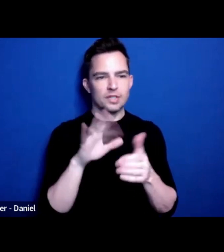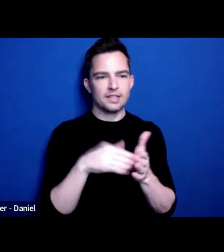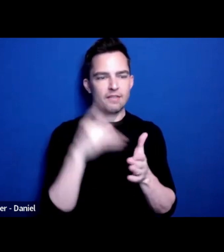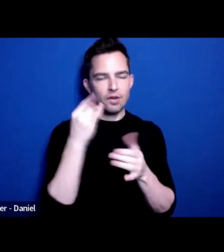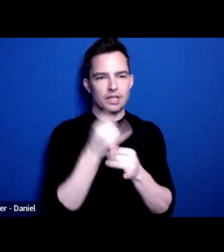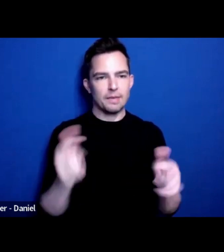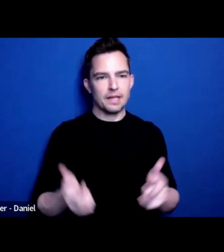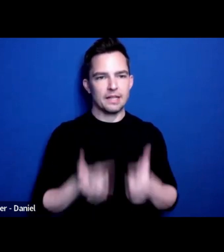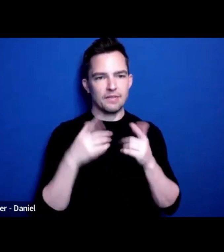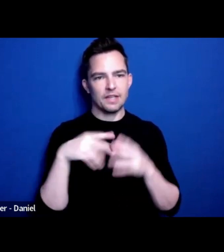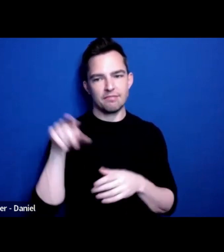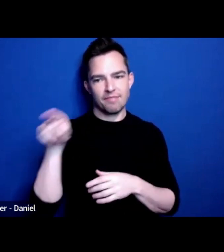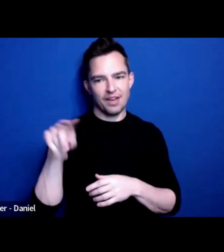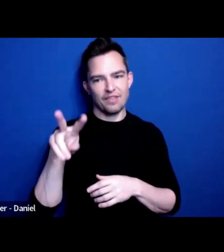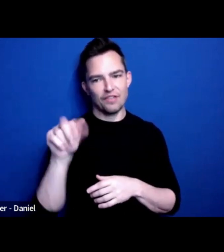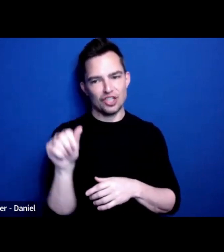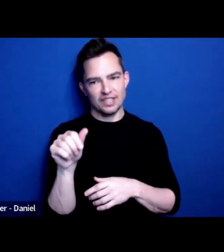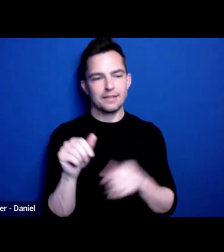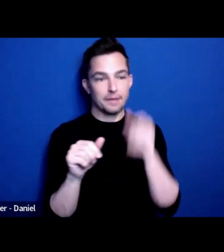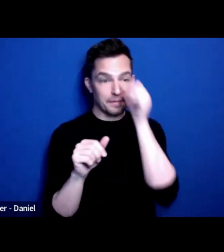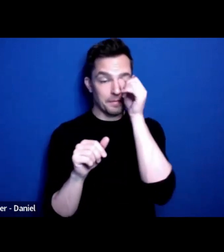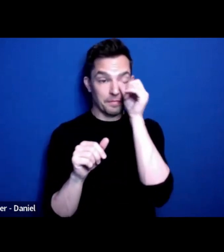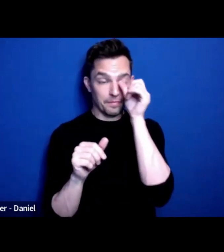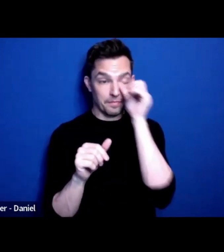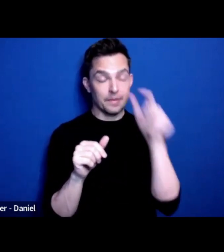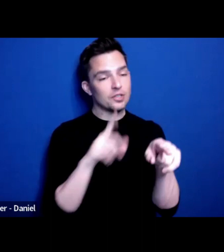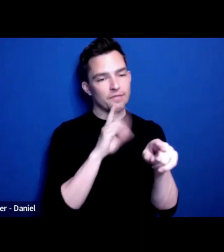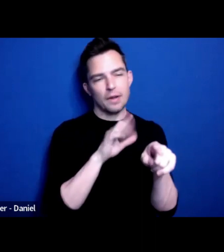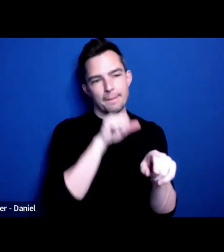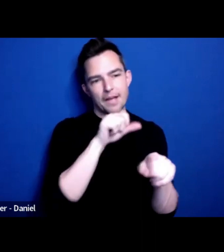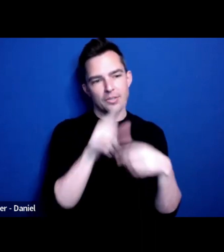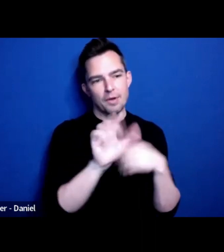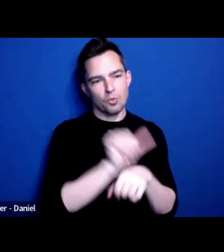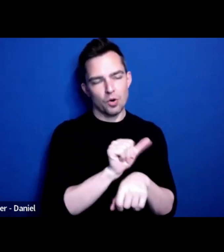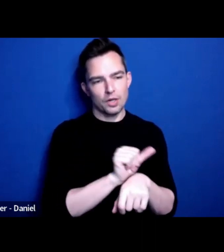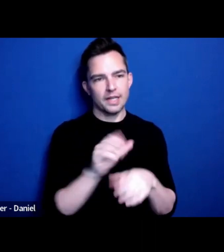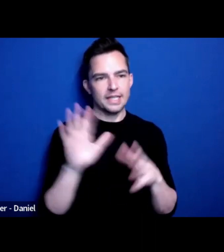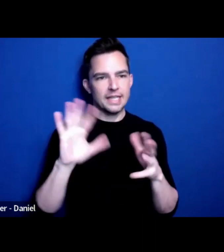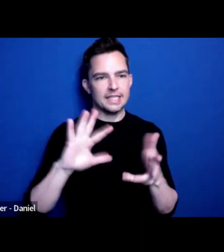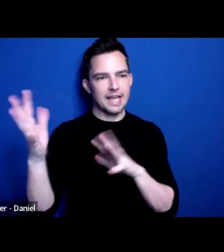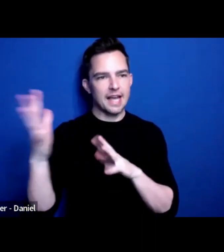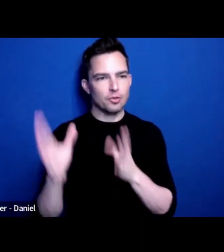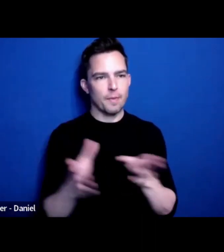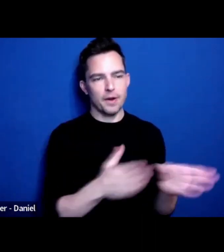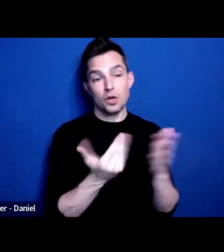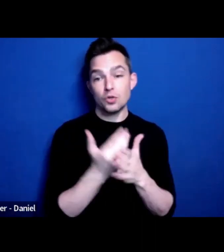Living in Virginia. Miss Jacobs is passionate about her work disaster preparedness and new initiatives are being developed